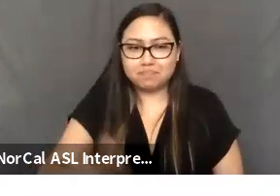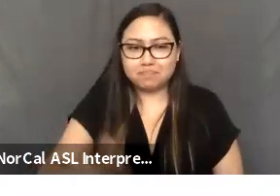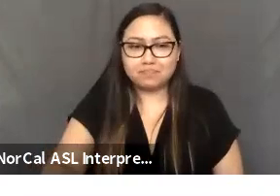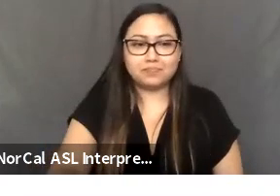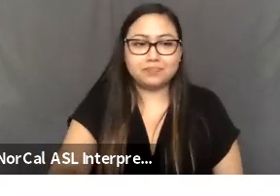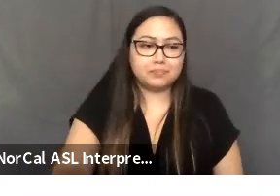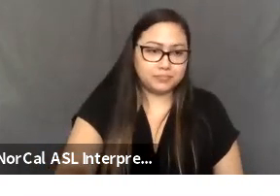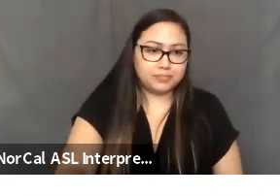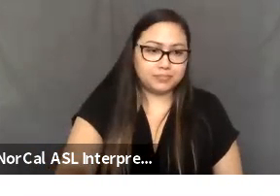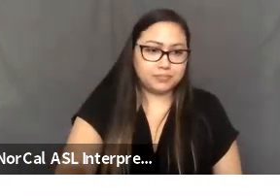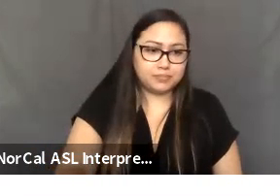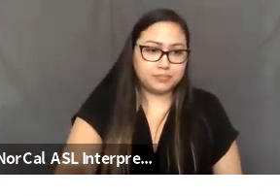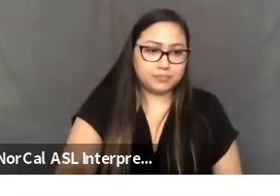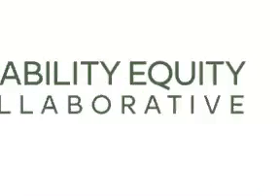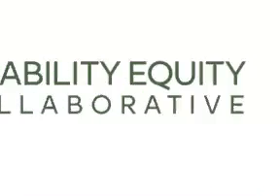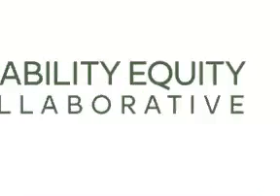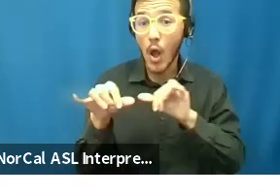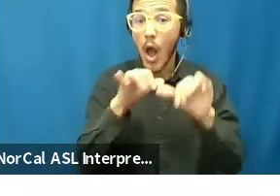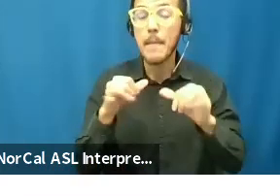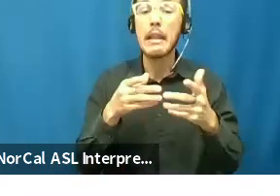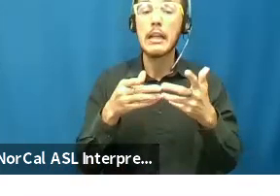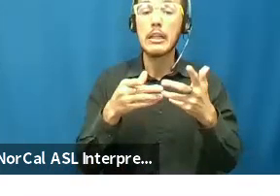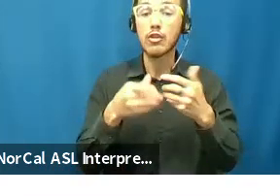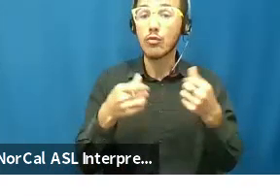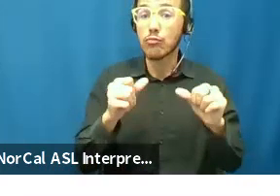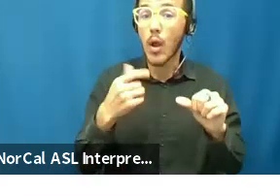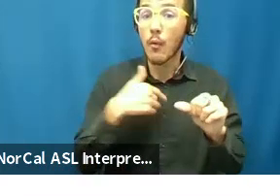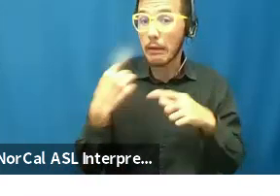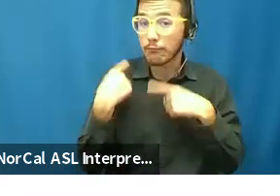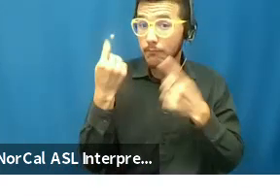more common initiatives that we heard about, especially during the pandemic was around